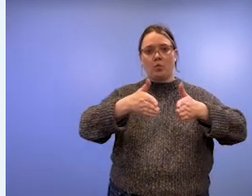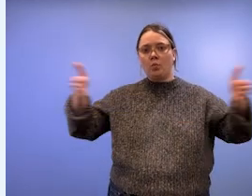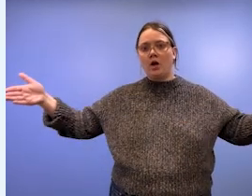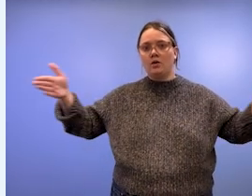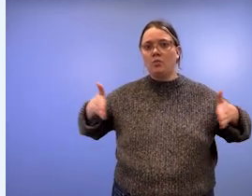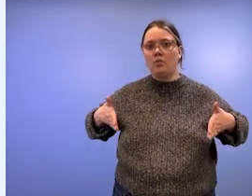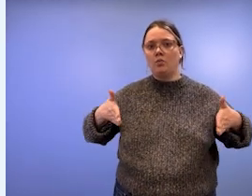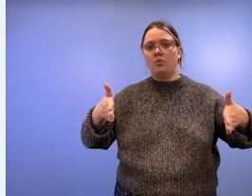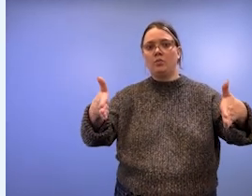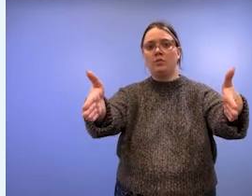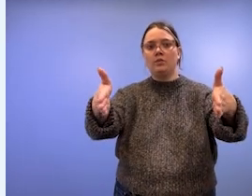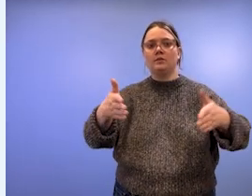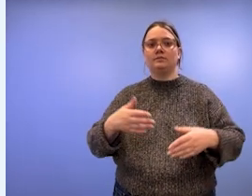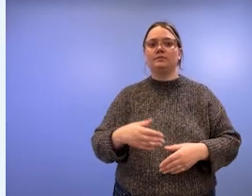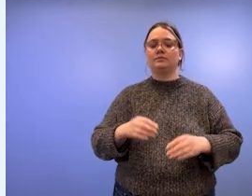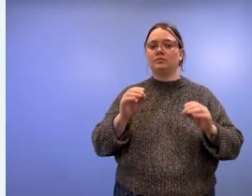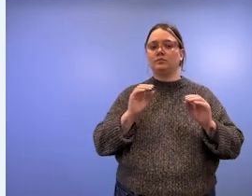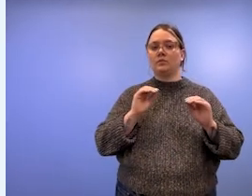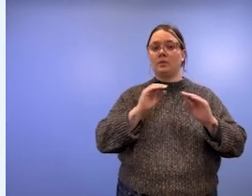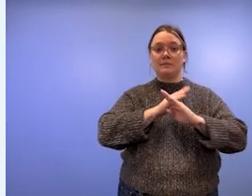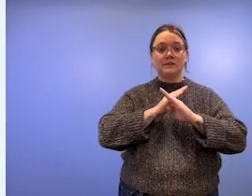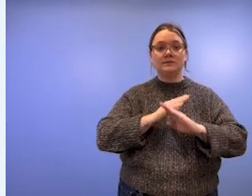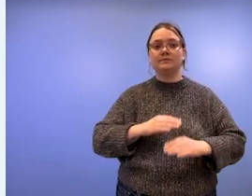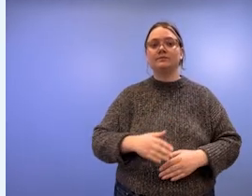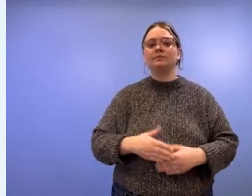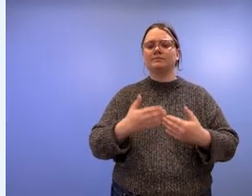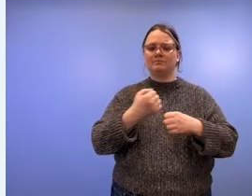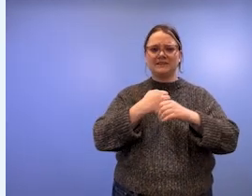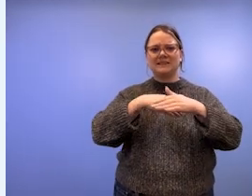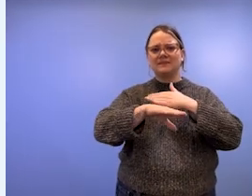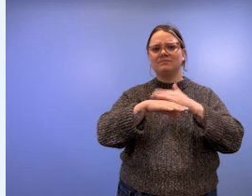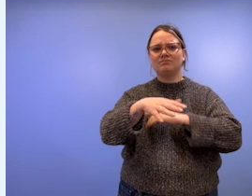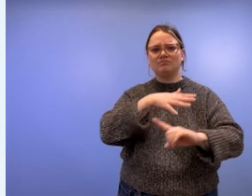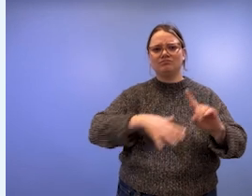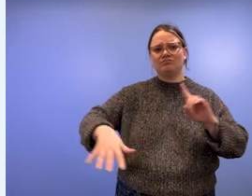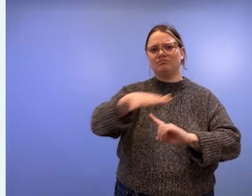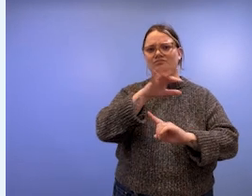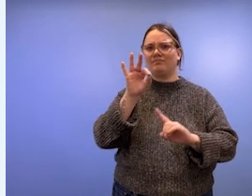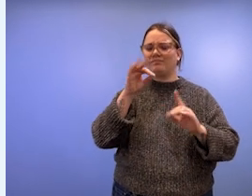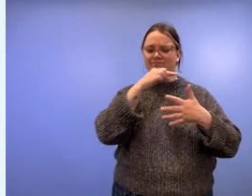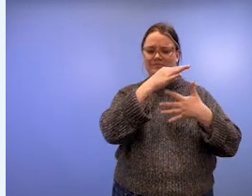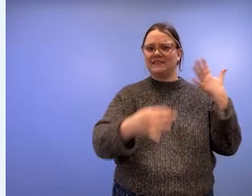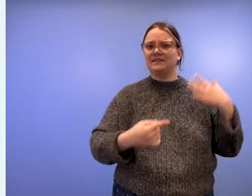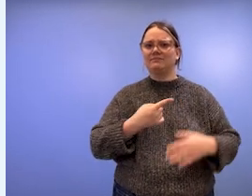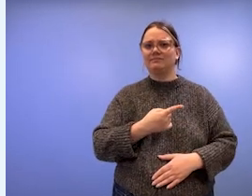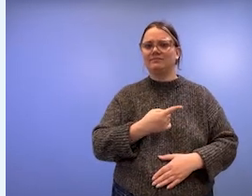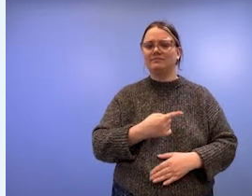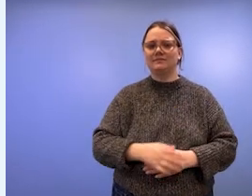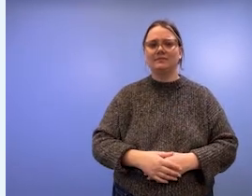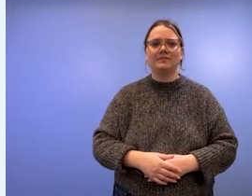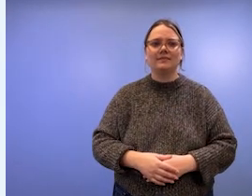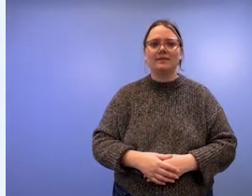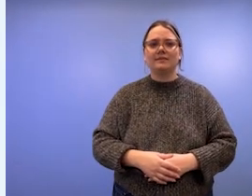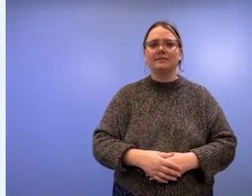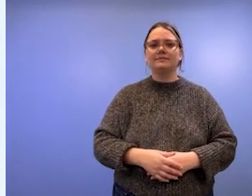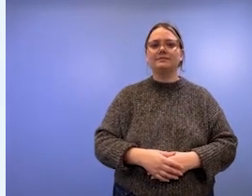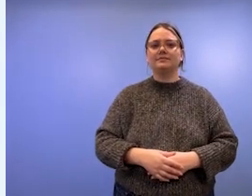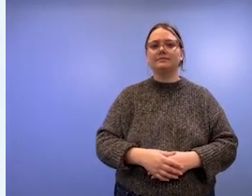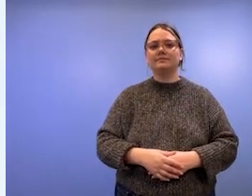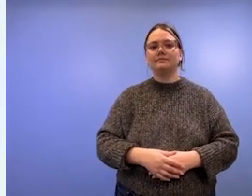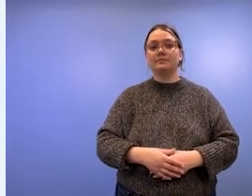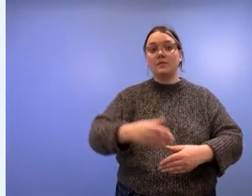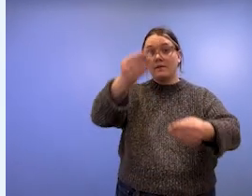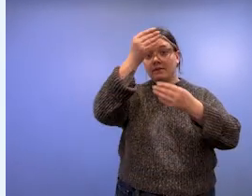path of travel. And these are built environment features that can make spaces more accessible. So